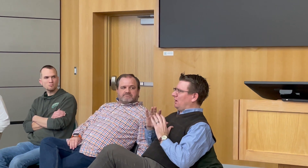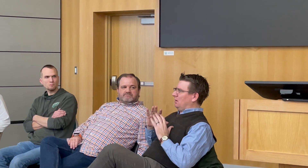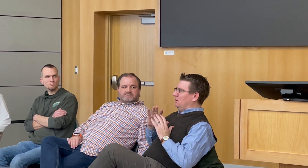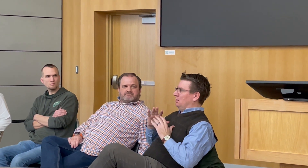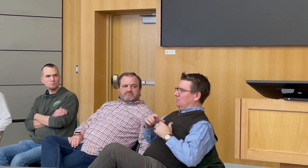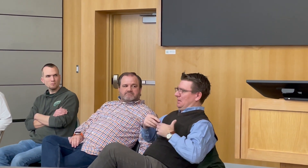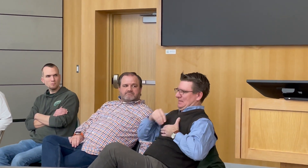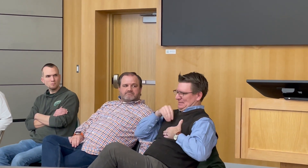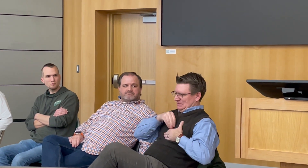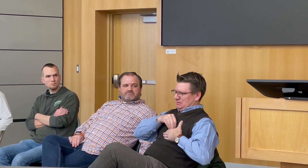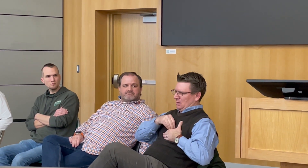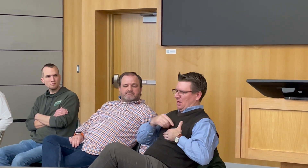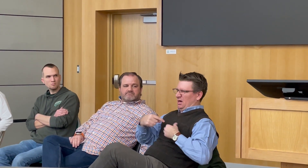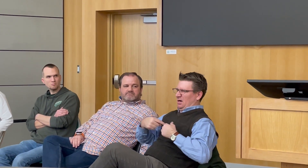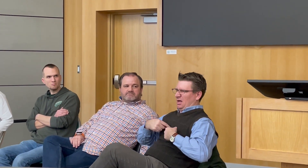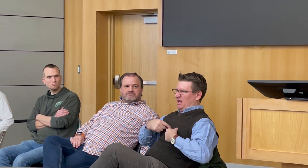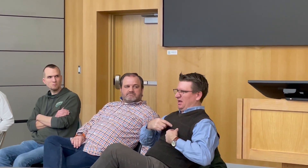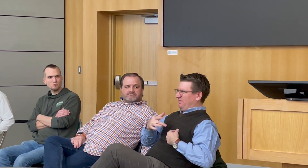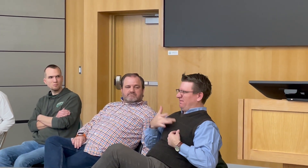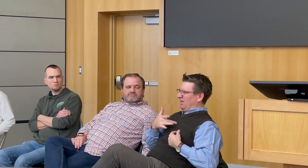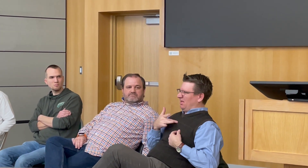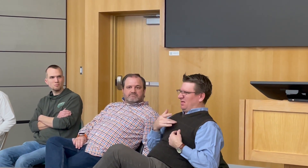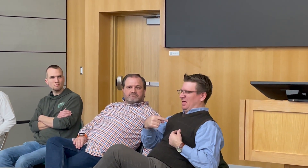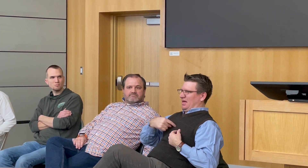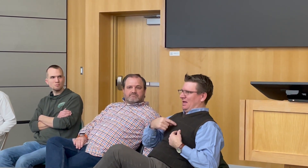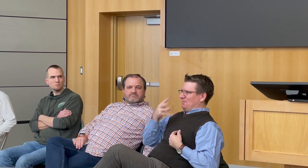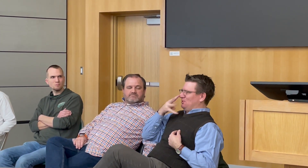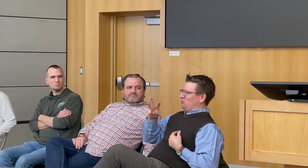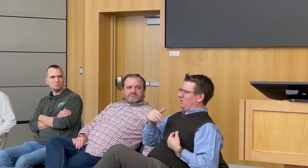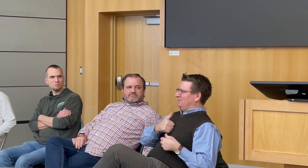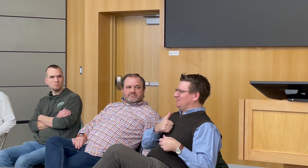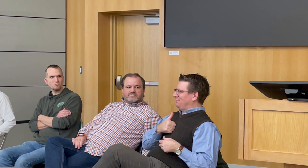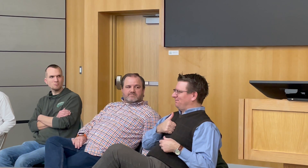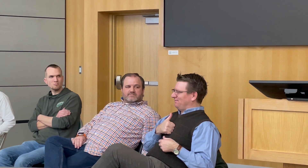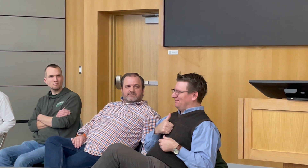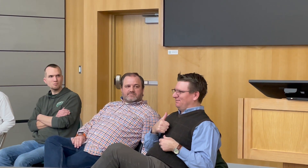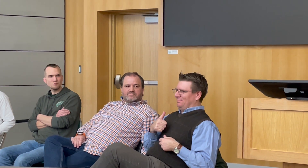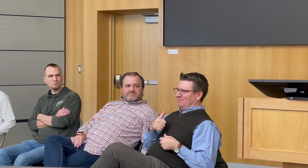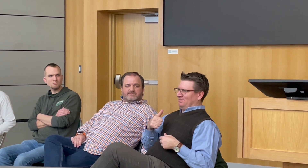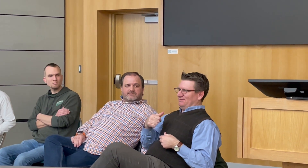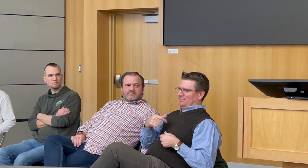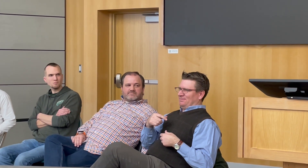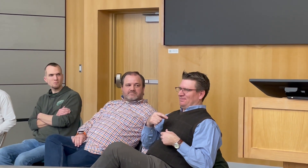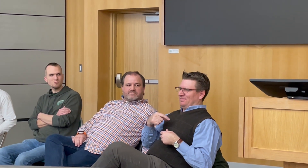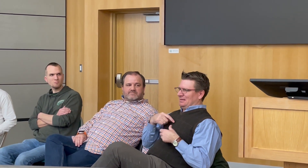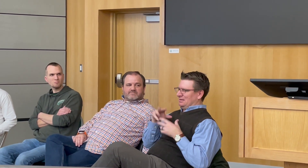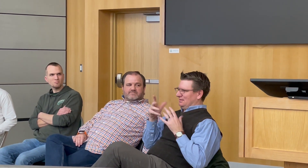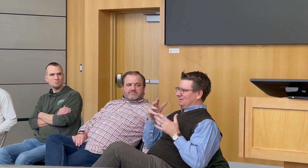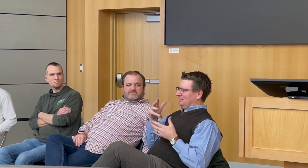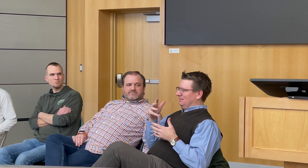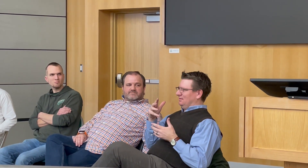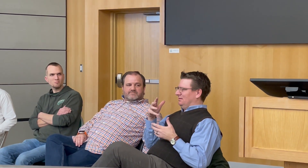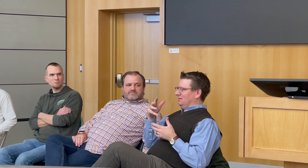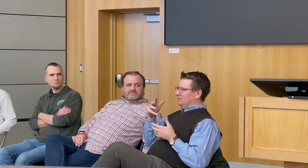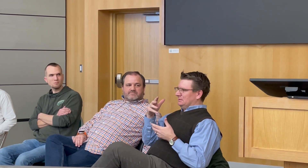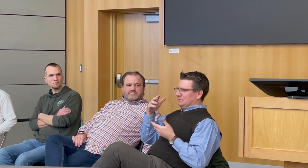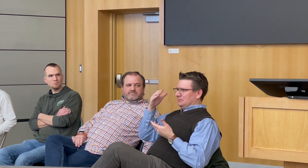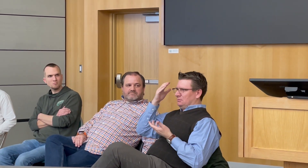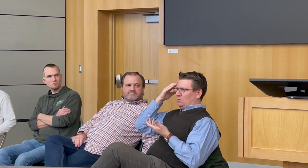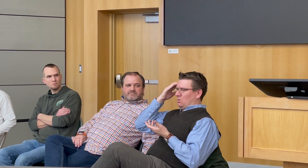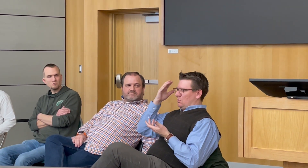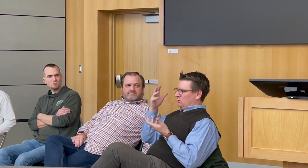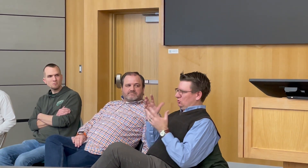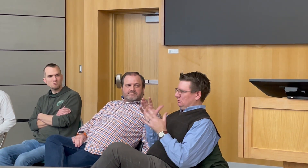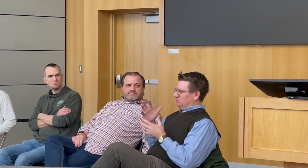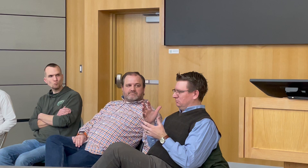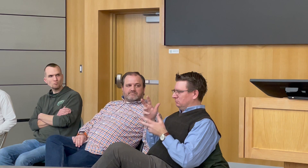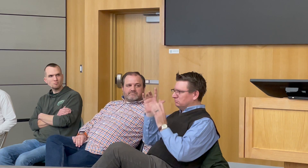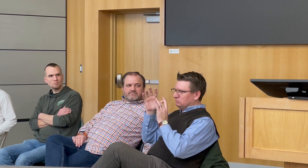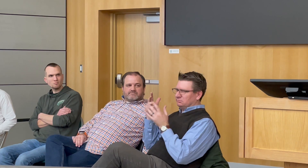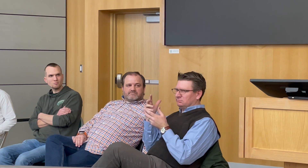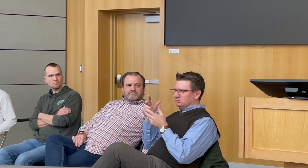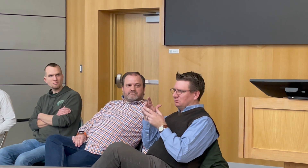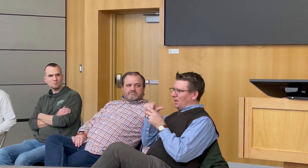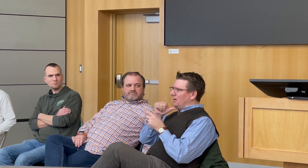who I told I was getting an implant but I felt like I was abandoning me and how could I neglect